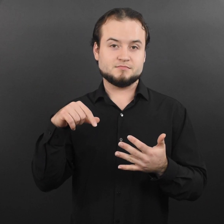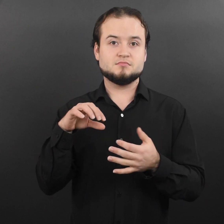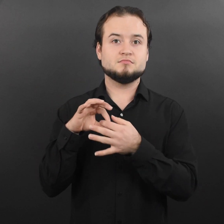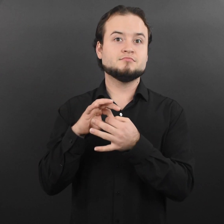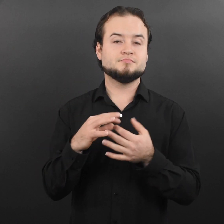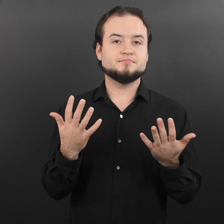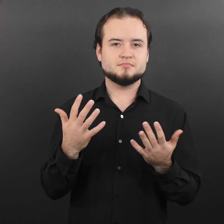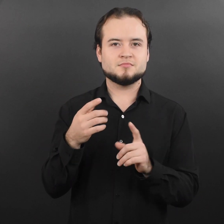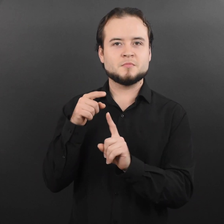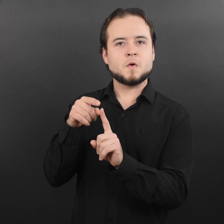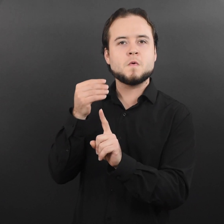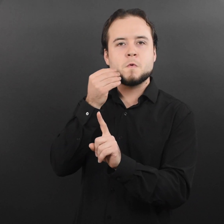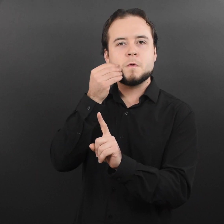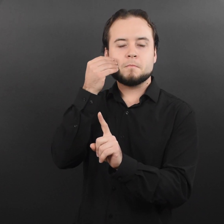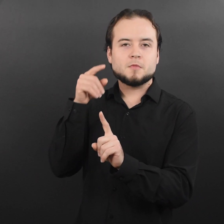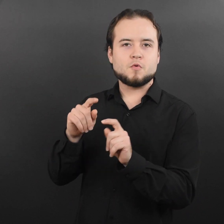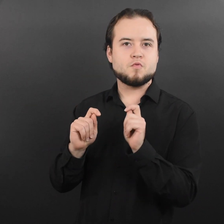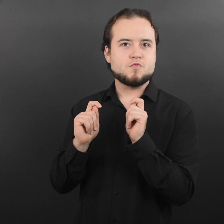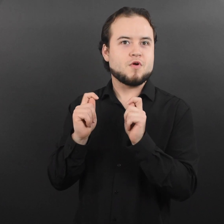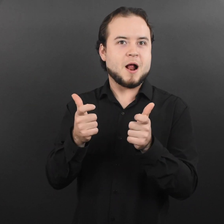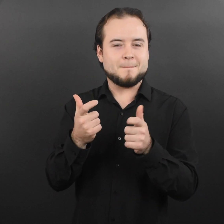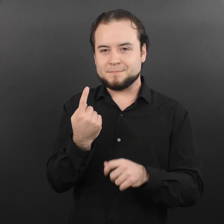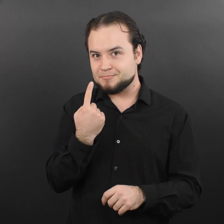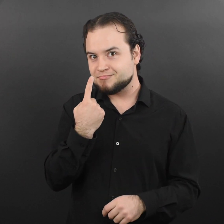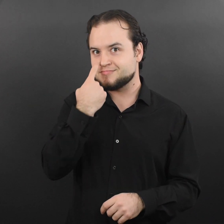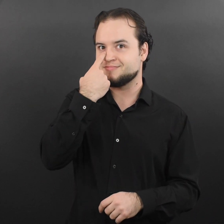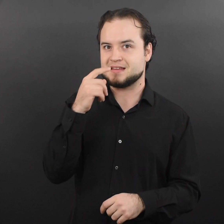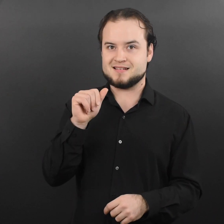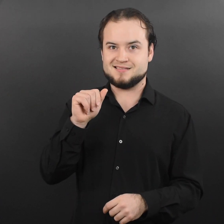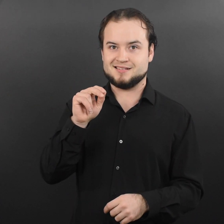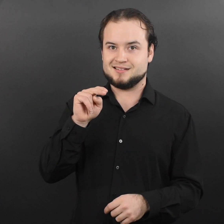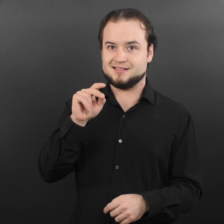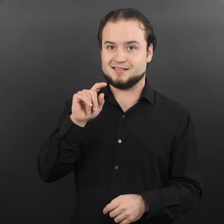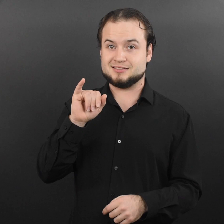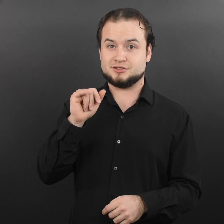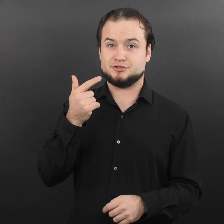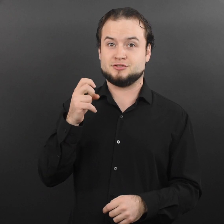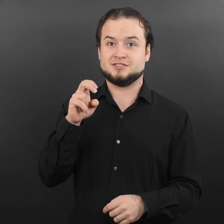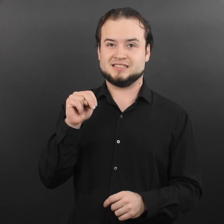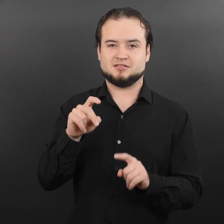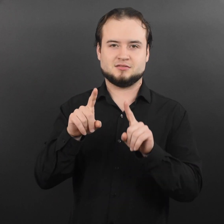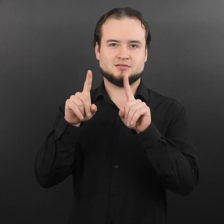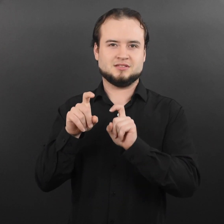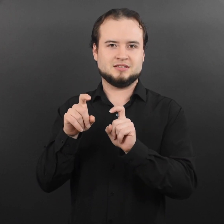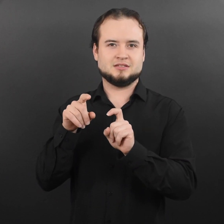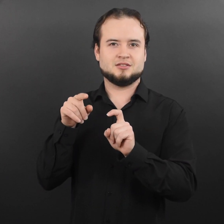At-Home Rapid Antigen Test Initiative FAQs